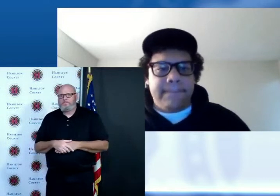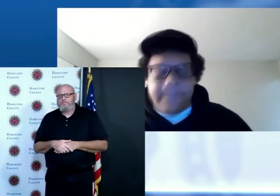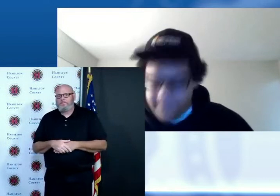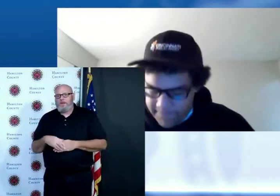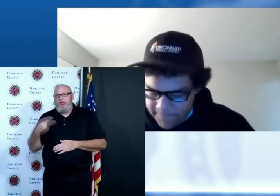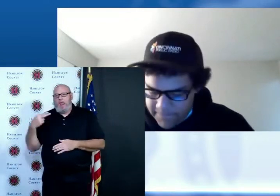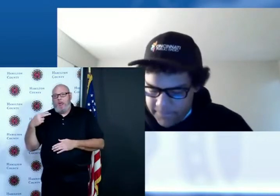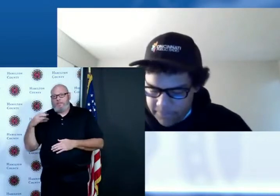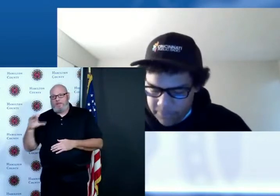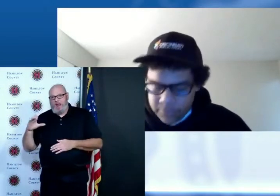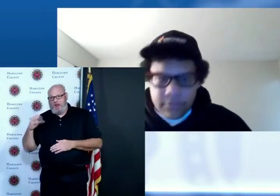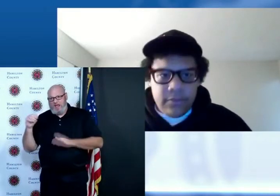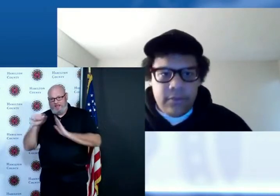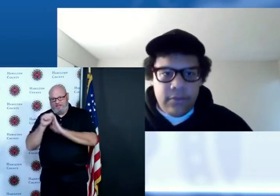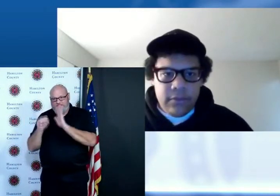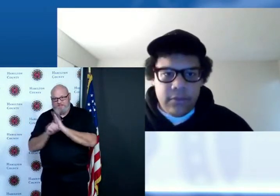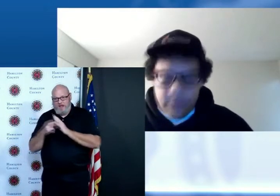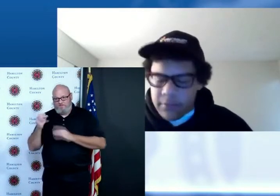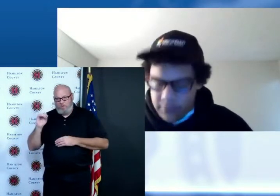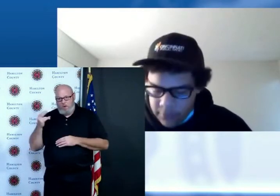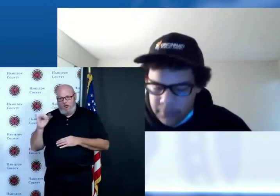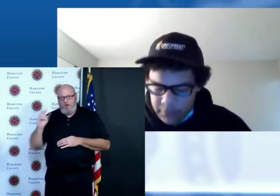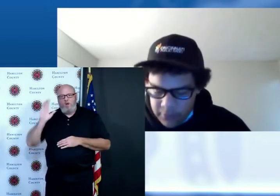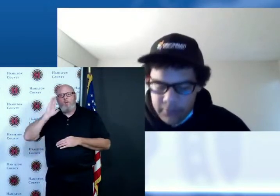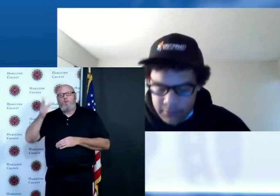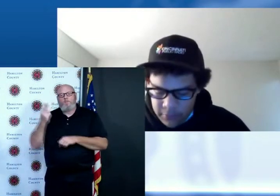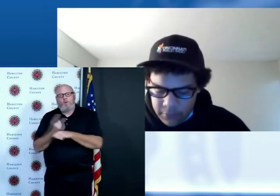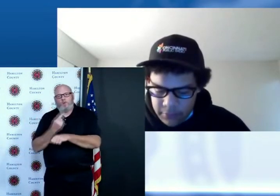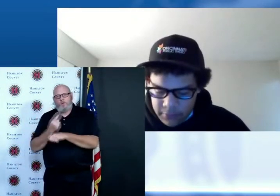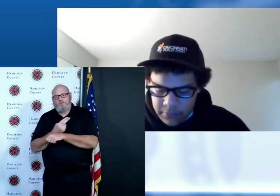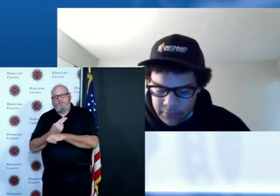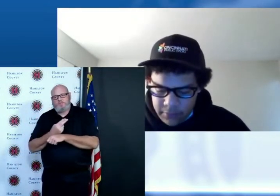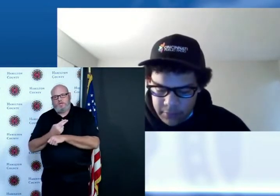we will be activating Krogers and Rite Aid through the federal program I believe there